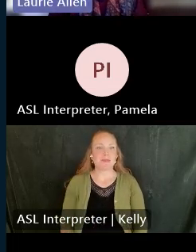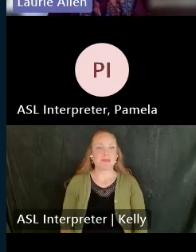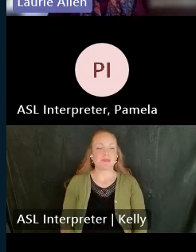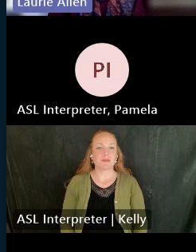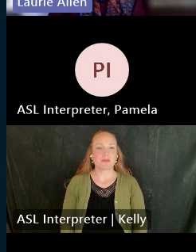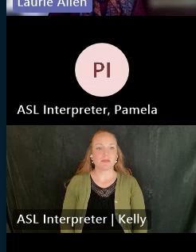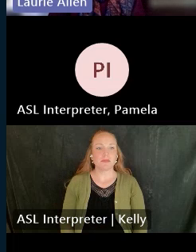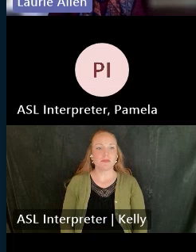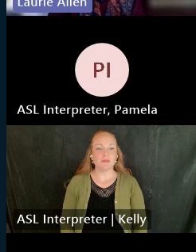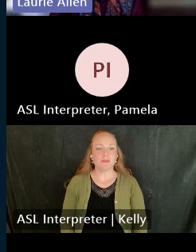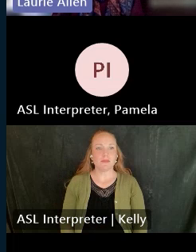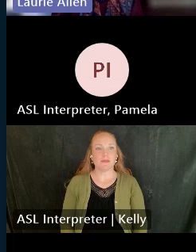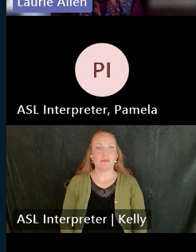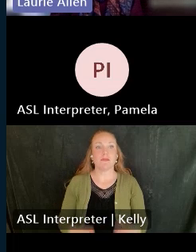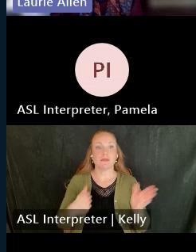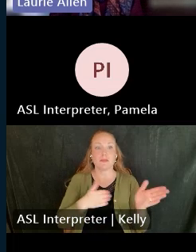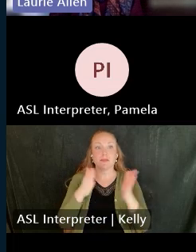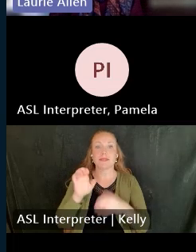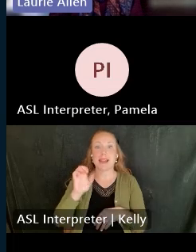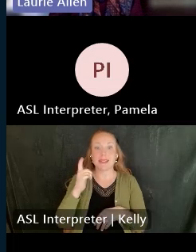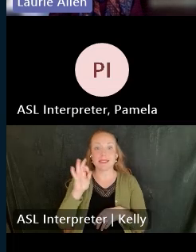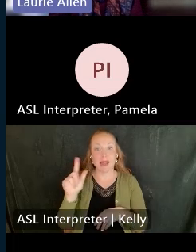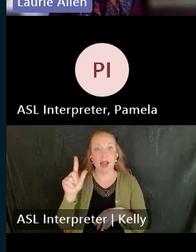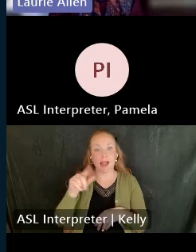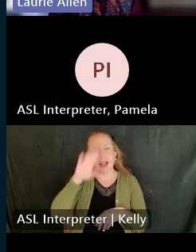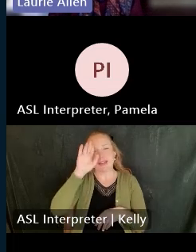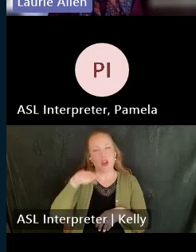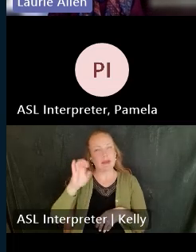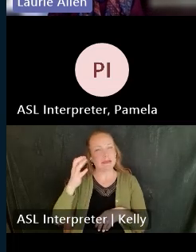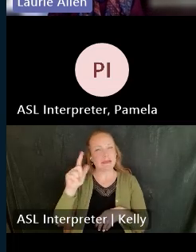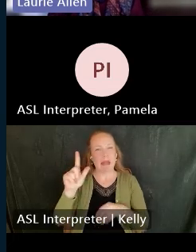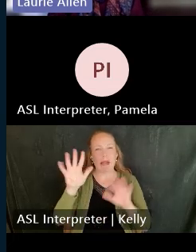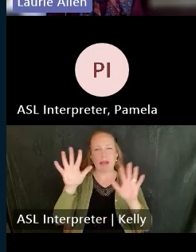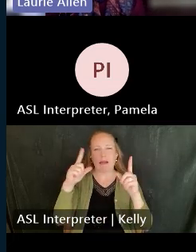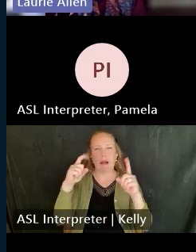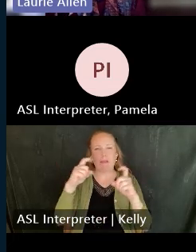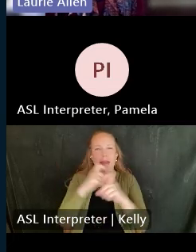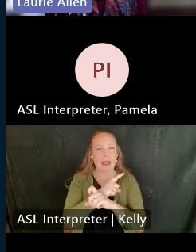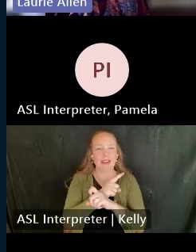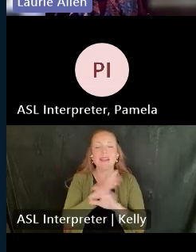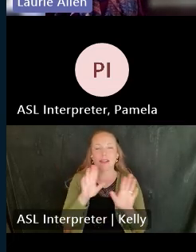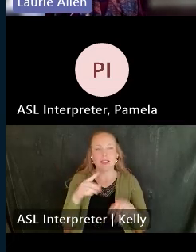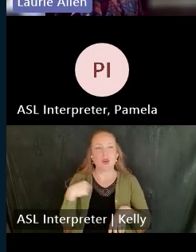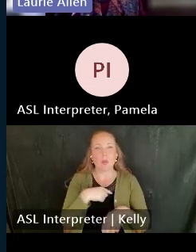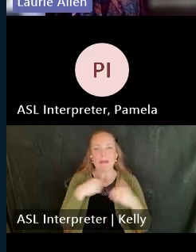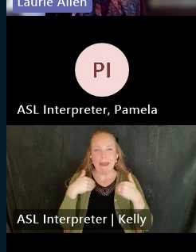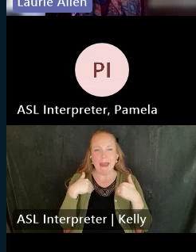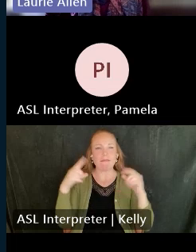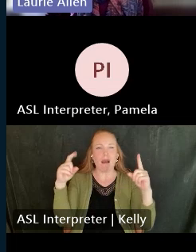Moving over to Excel. And I know Excel gets a little bit complicated because we get these really complicated spreadsheets.